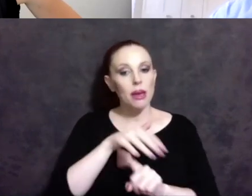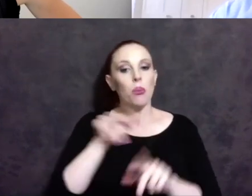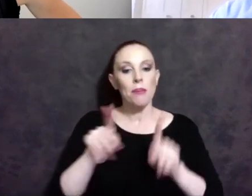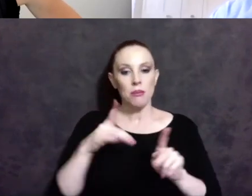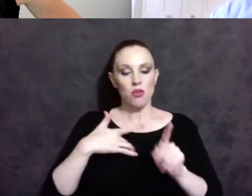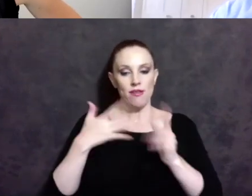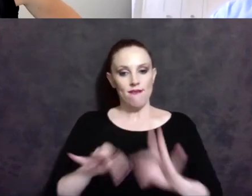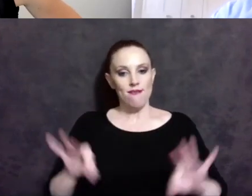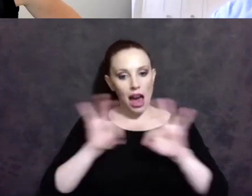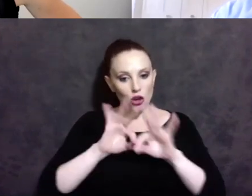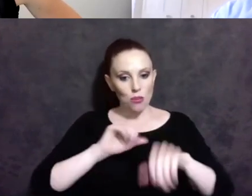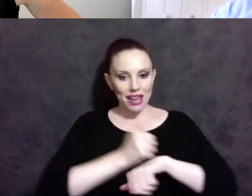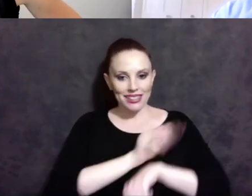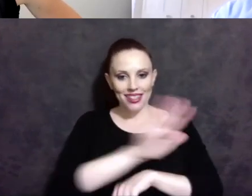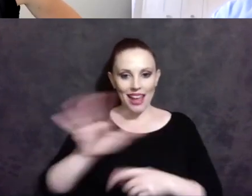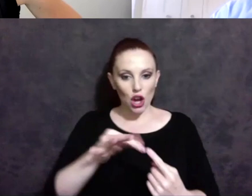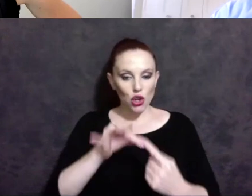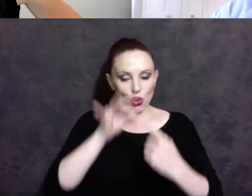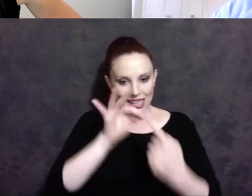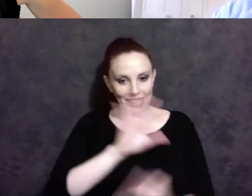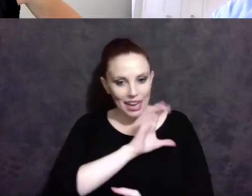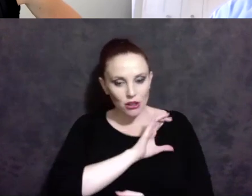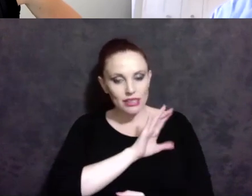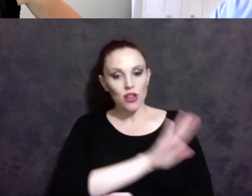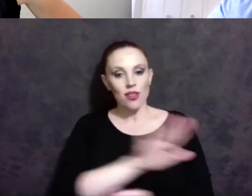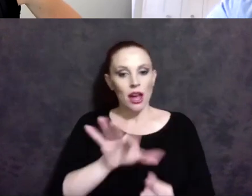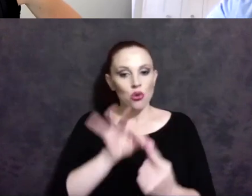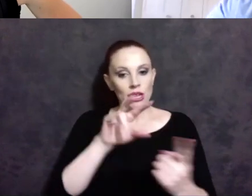that their unique perspective is wanted in the organization and when you share that unique